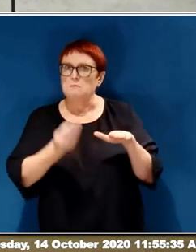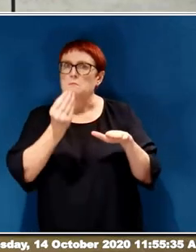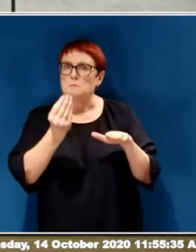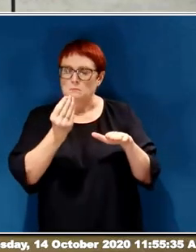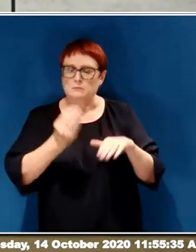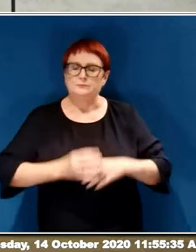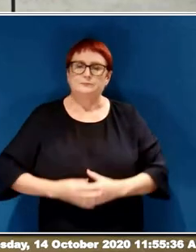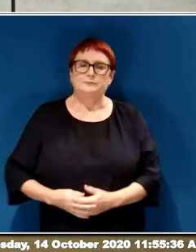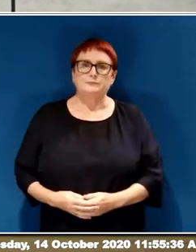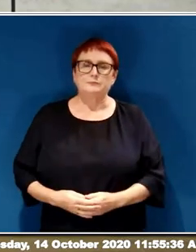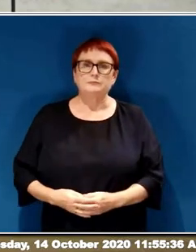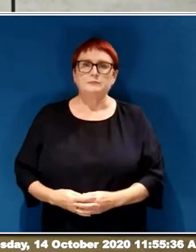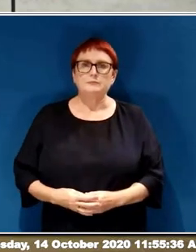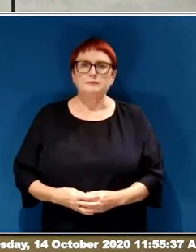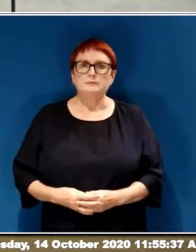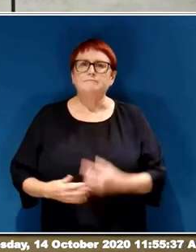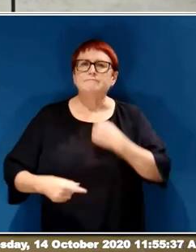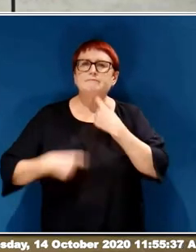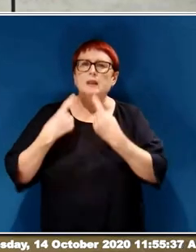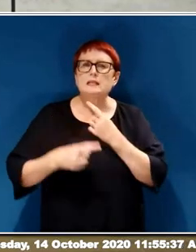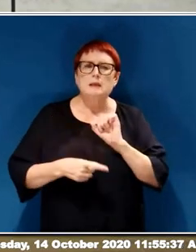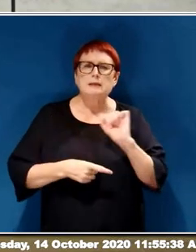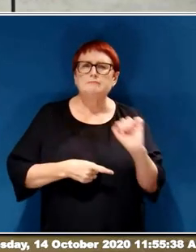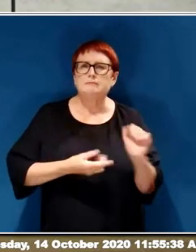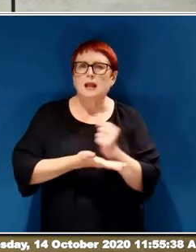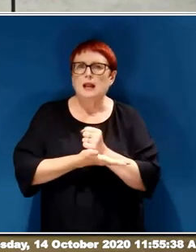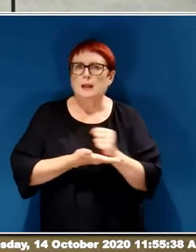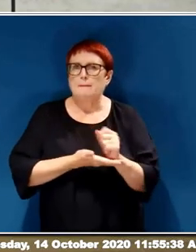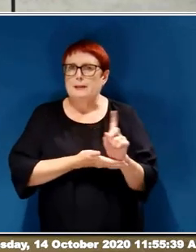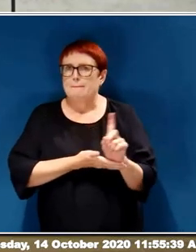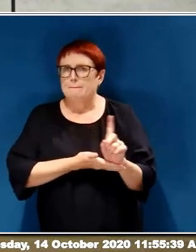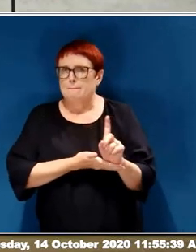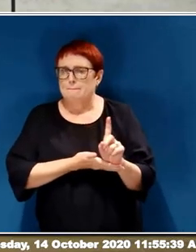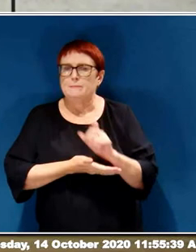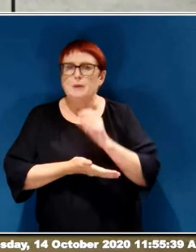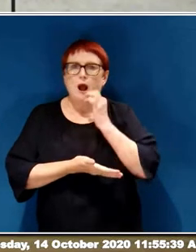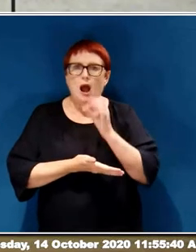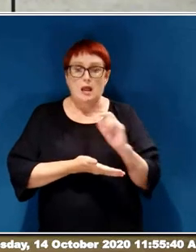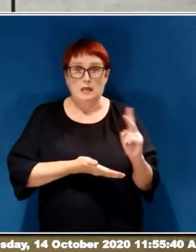I ask to tender this material into evidence and that it be marked as